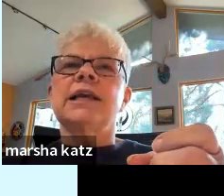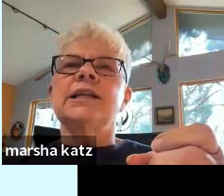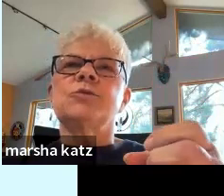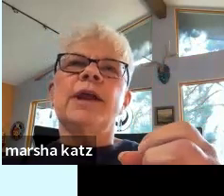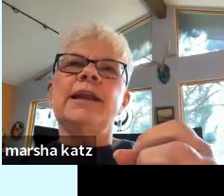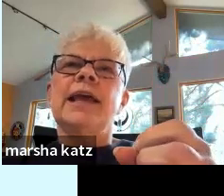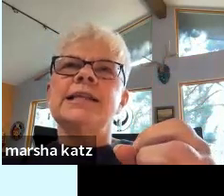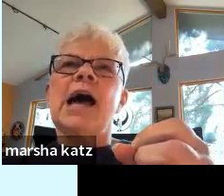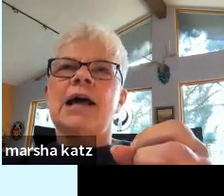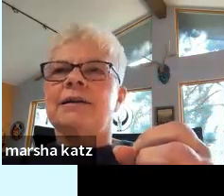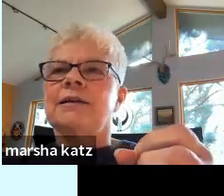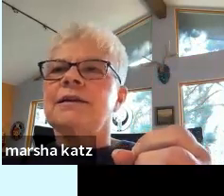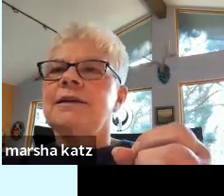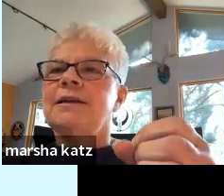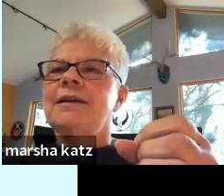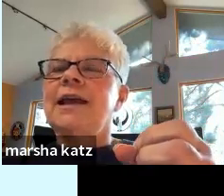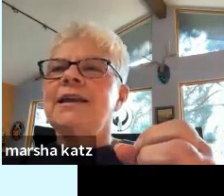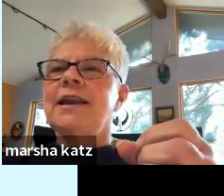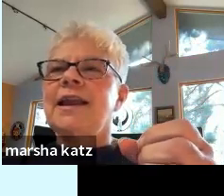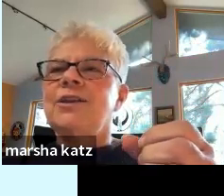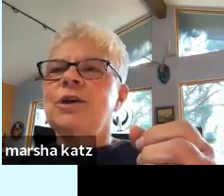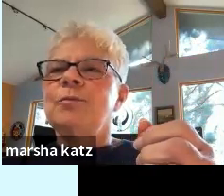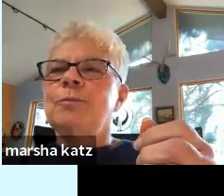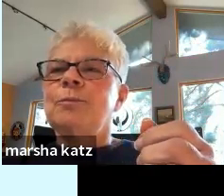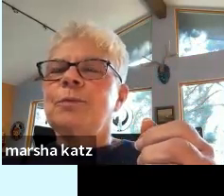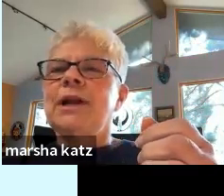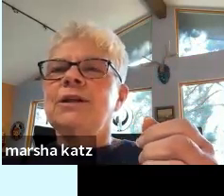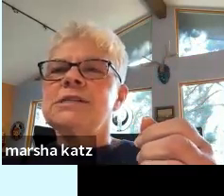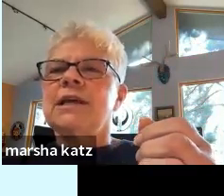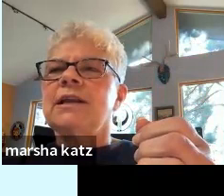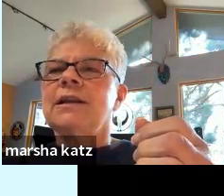taken in the Harpo park in Singapore which is the people -- oh, shoot. I'm